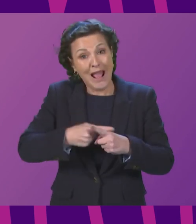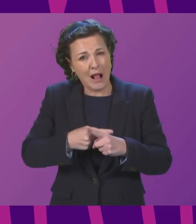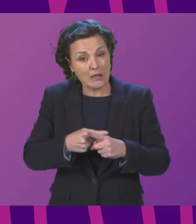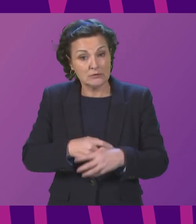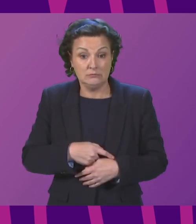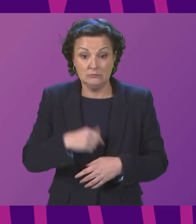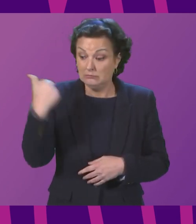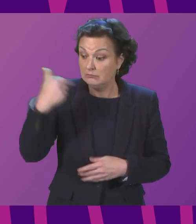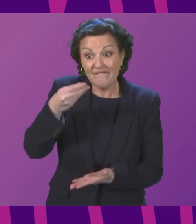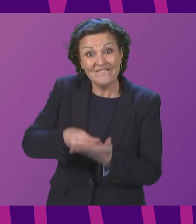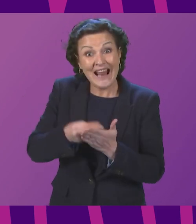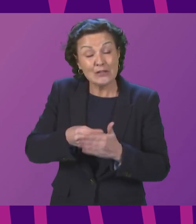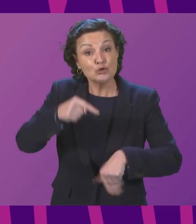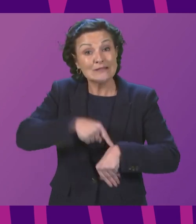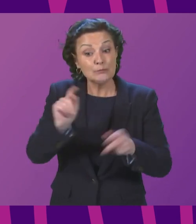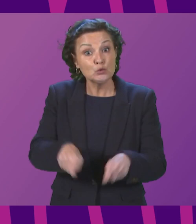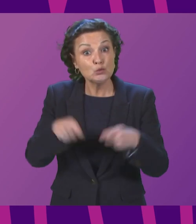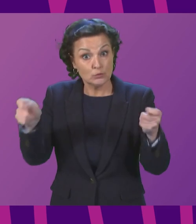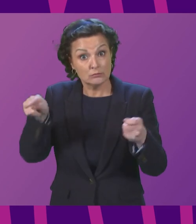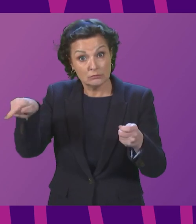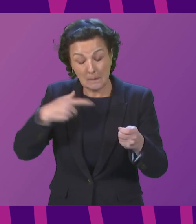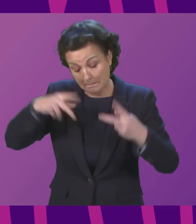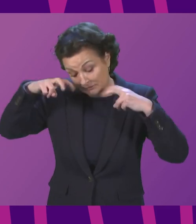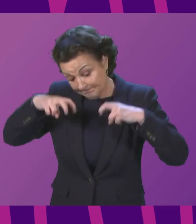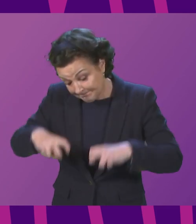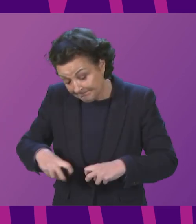Analysis by the Financial Times showed that the seven-day rolling average of cases up